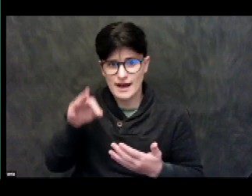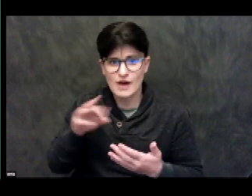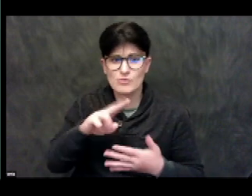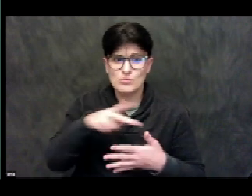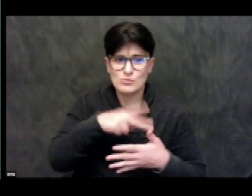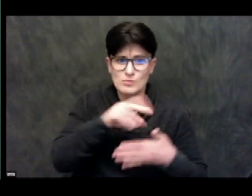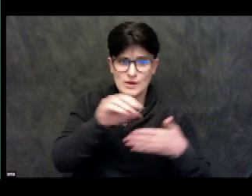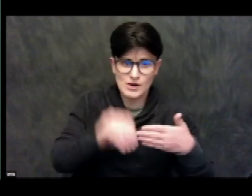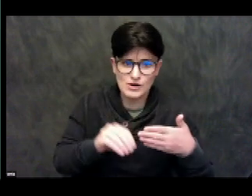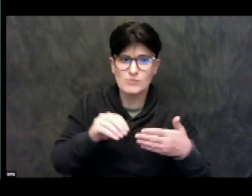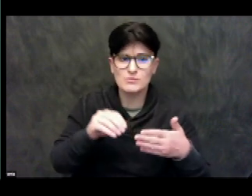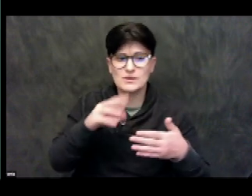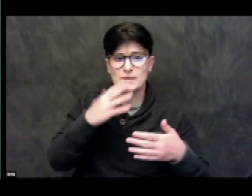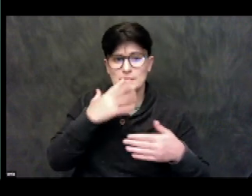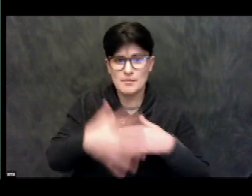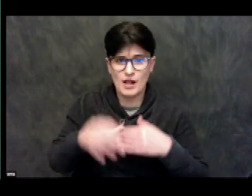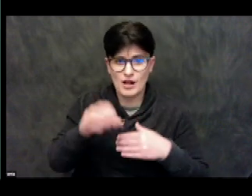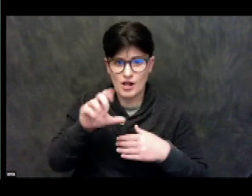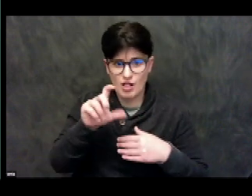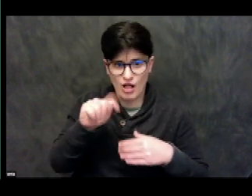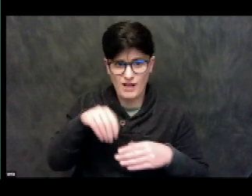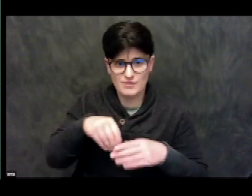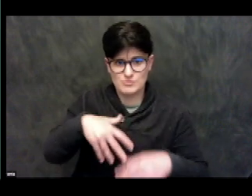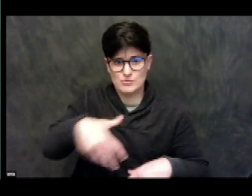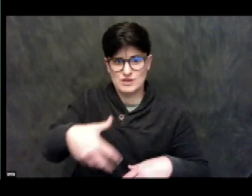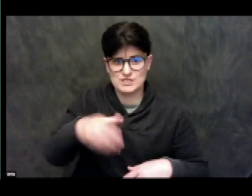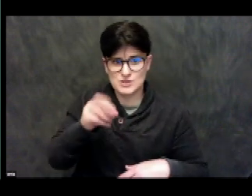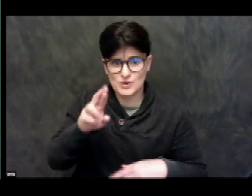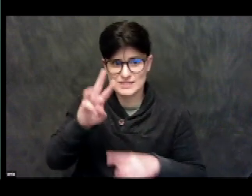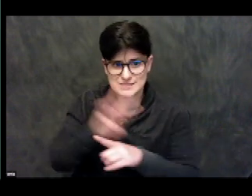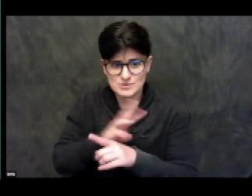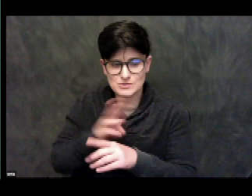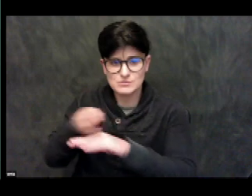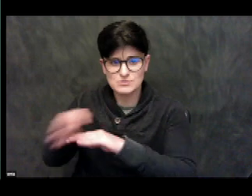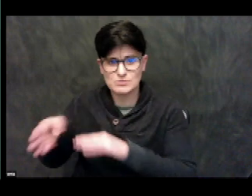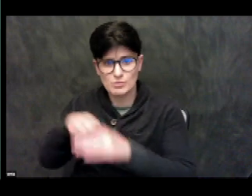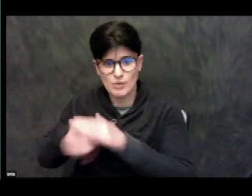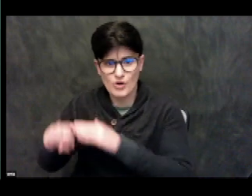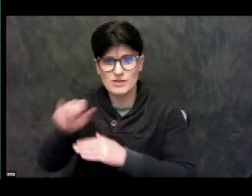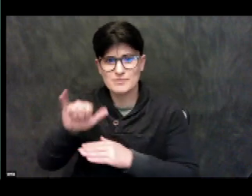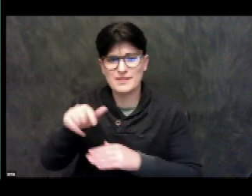That they had higher rates of VTE. Both that and DVT,